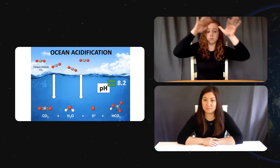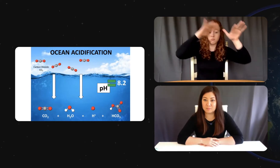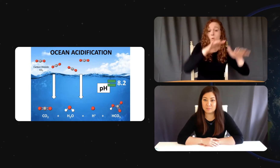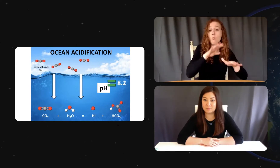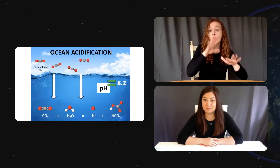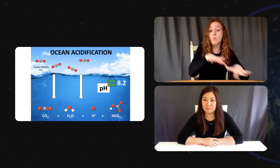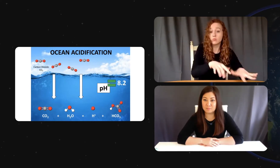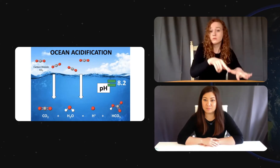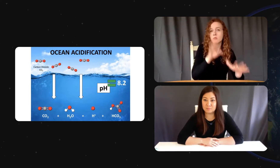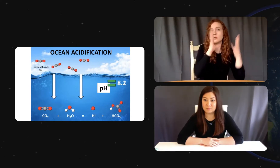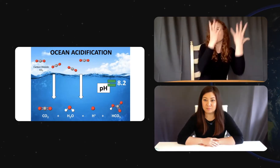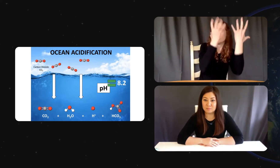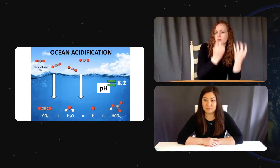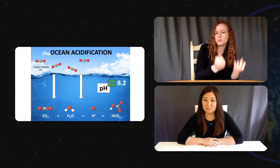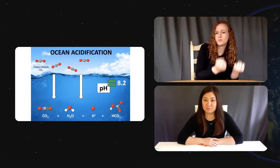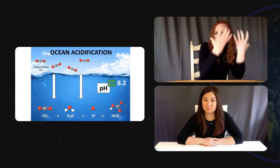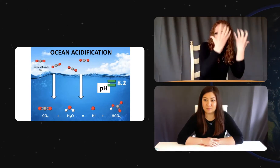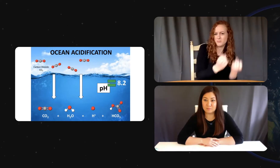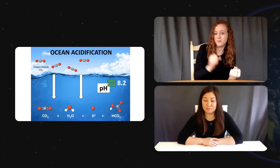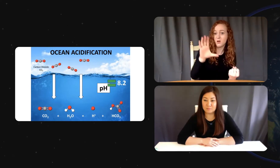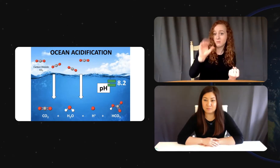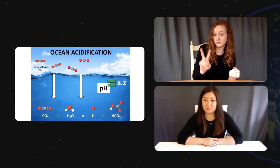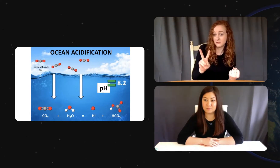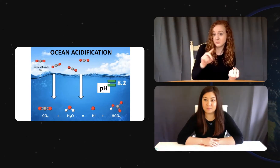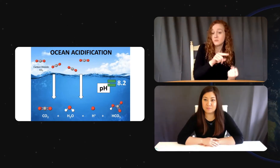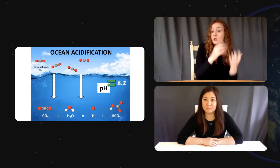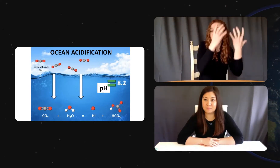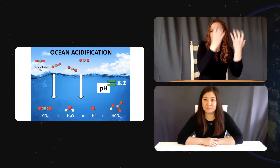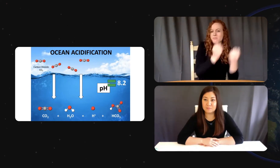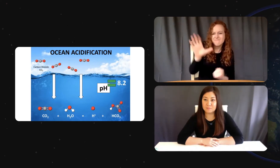That carbon dioxide is absorbed into the ocean.